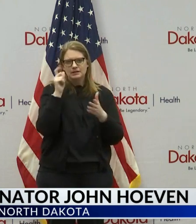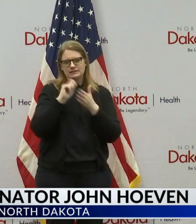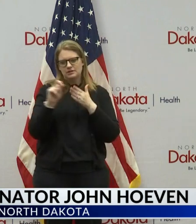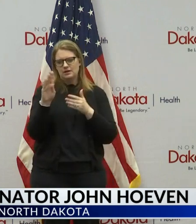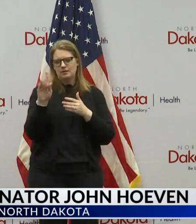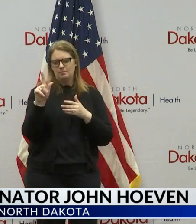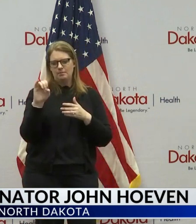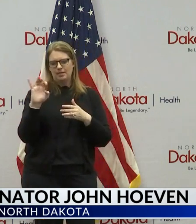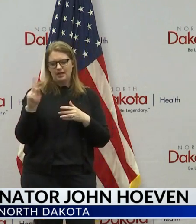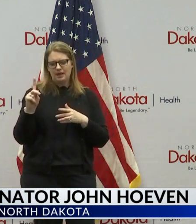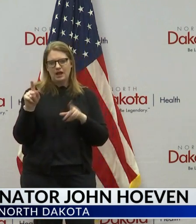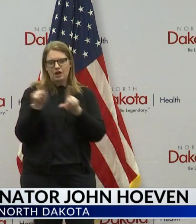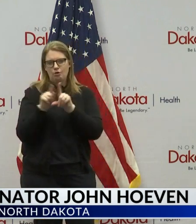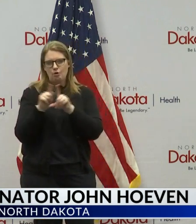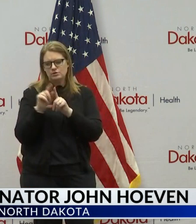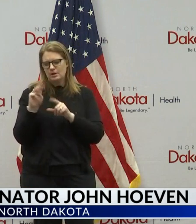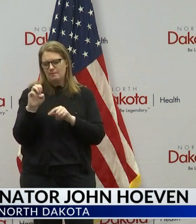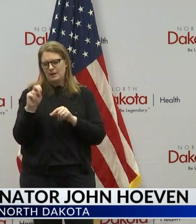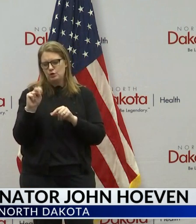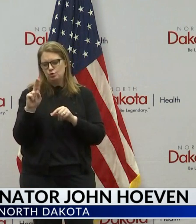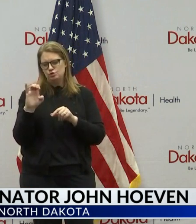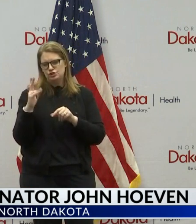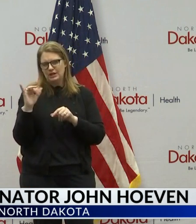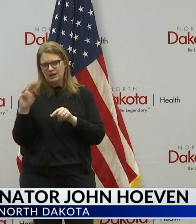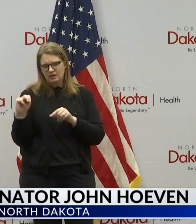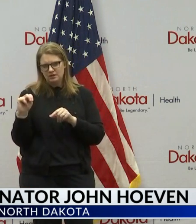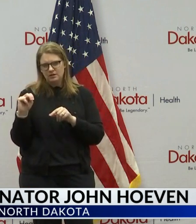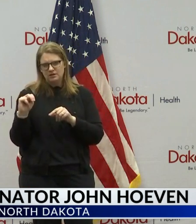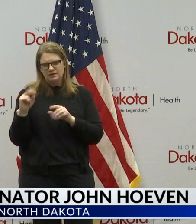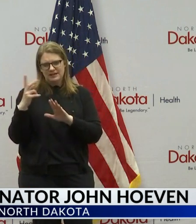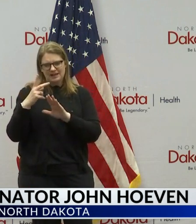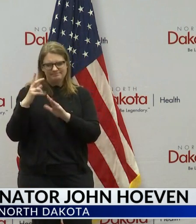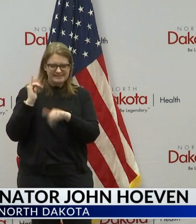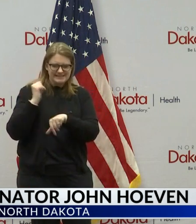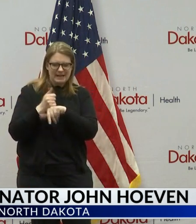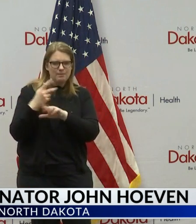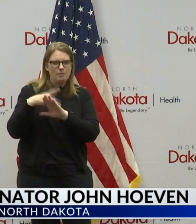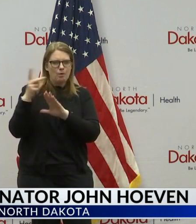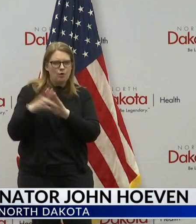IT IS CALLED SECTION 13-3. I HAVE BEEN DOING A LOT OF WORK WITH THE SECRETARY OF